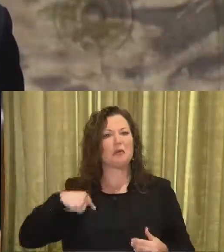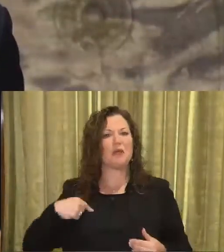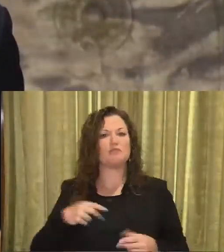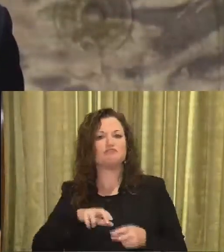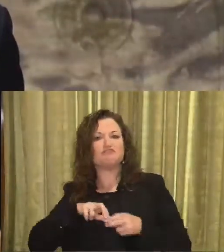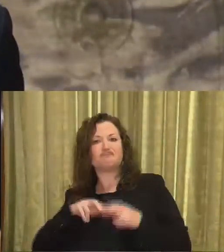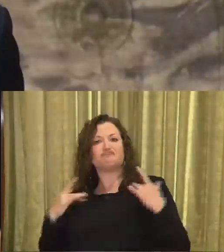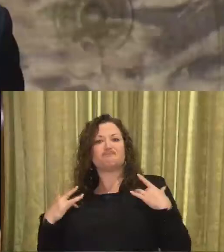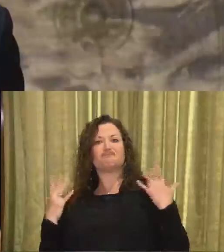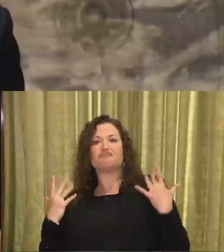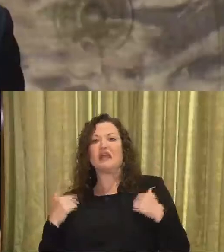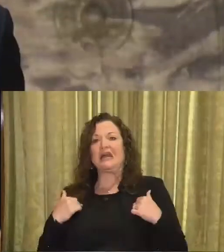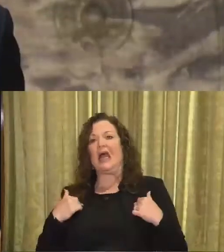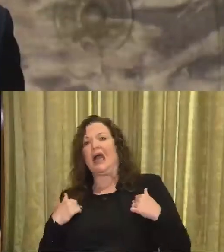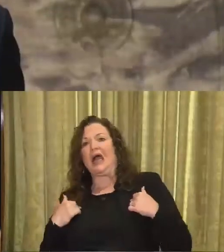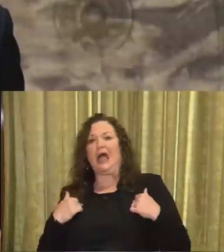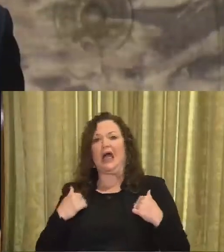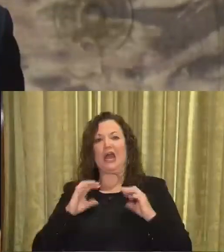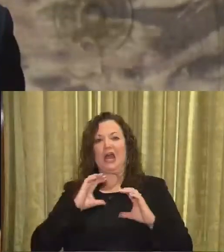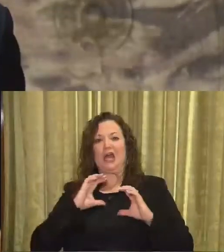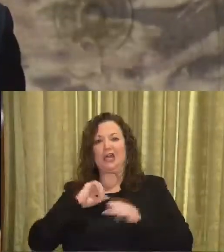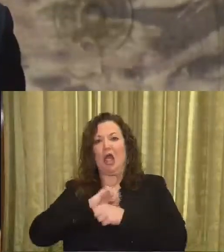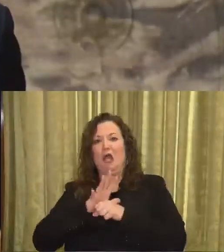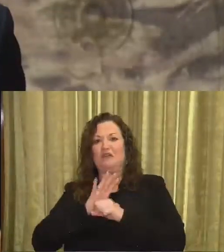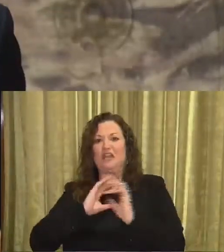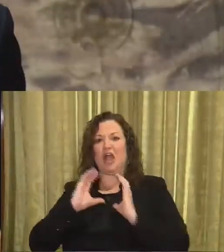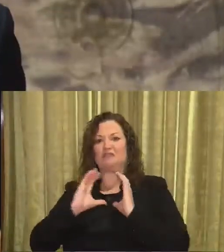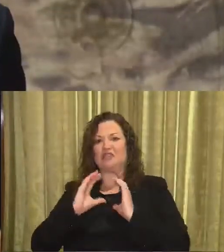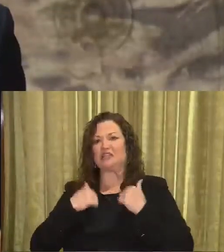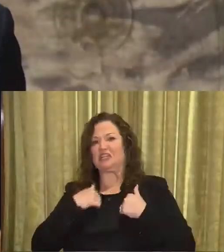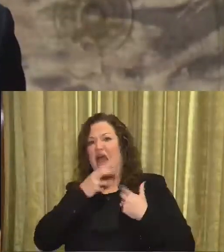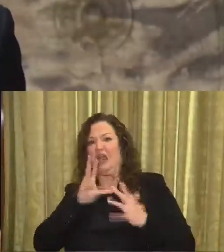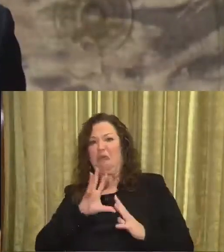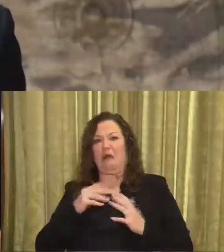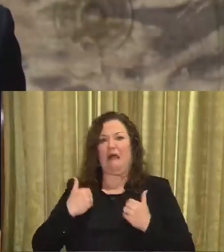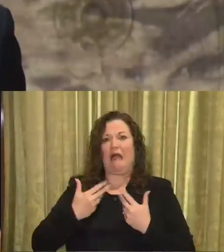I'm weary of this COVID conversation. I'm sure everybody in this room is,